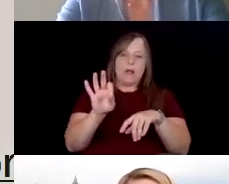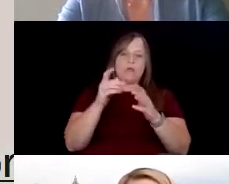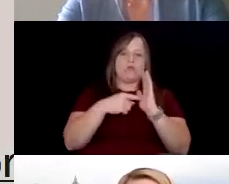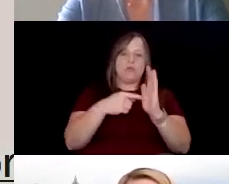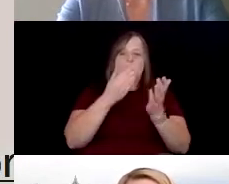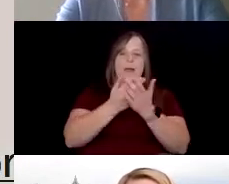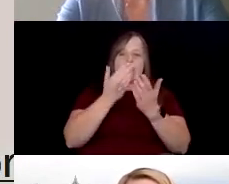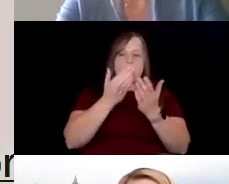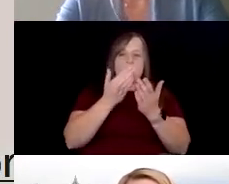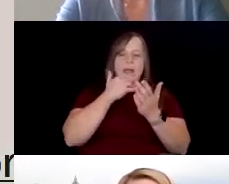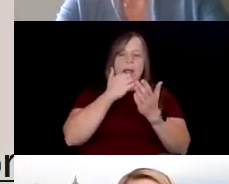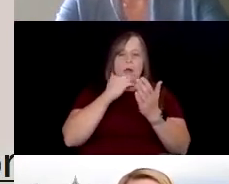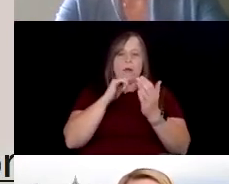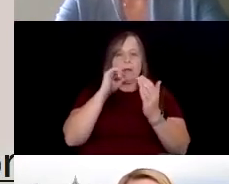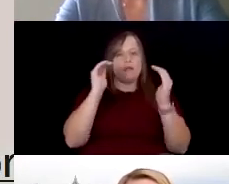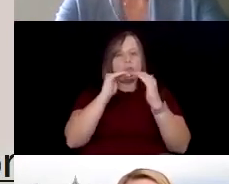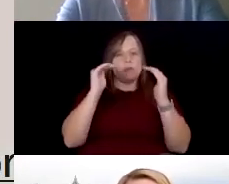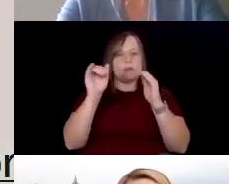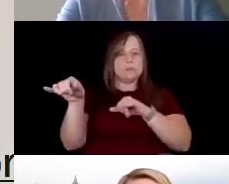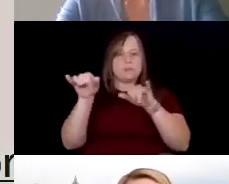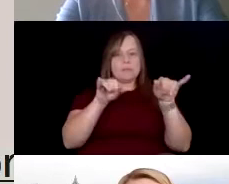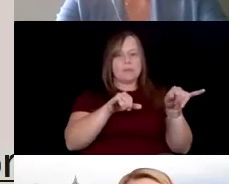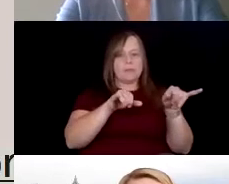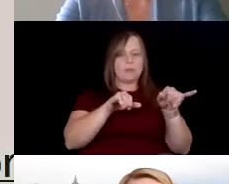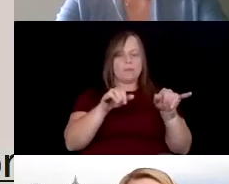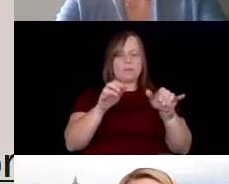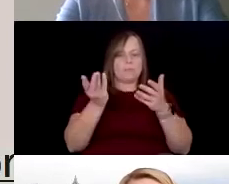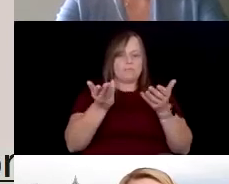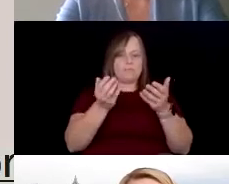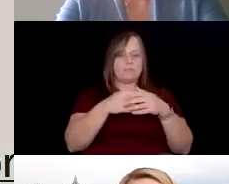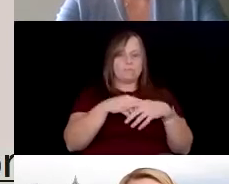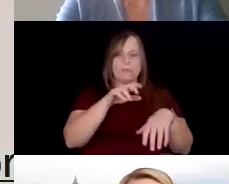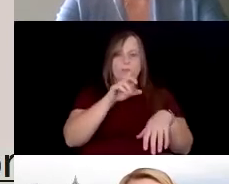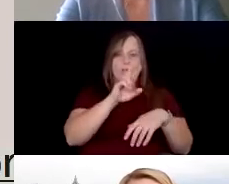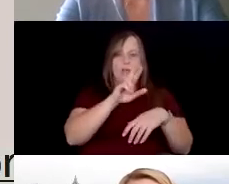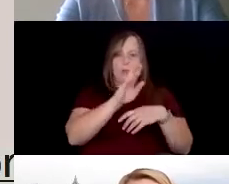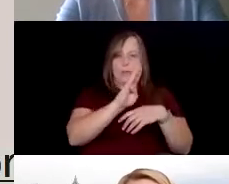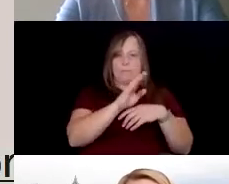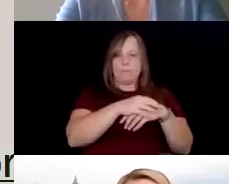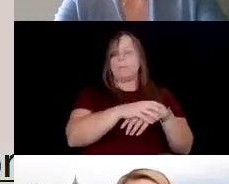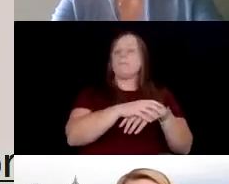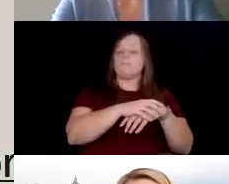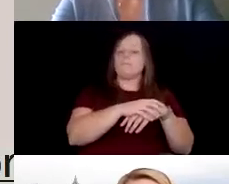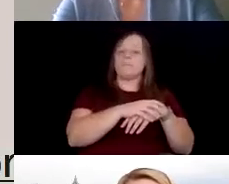of error or injustice, which is fundamentally similar to the impropriety or inequity. Just did they make a mistake in discharging you